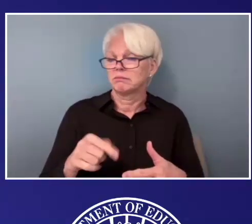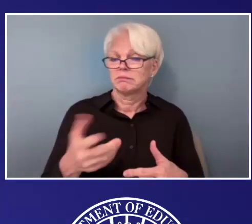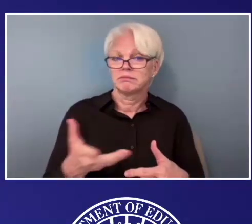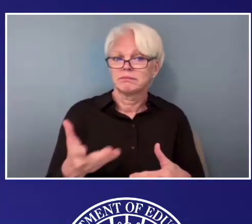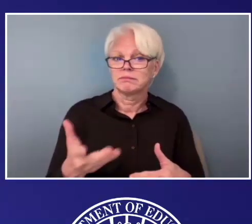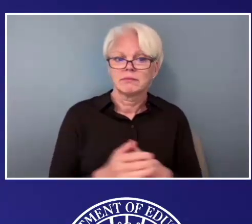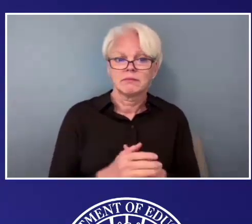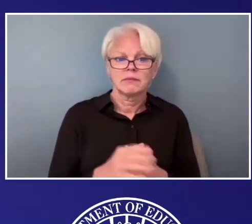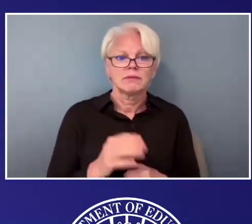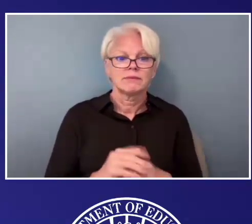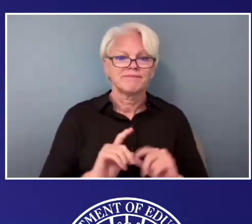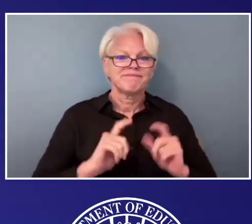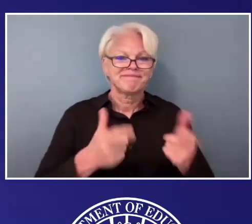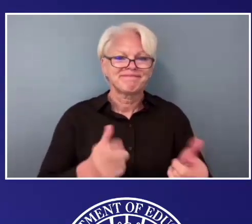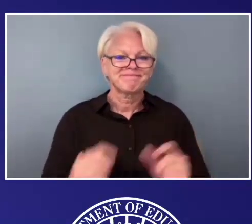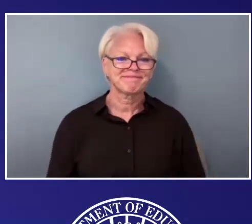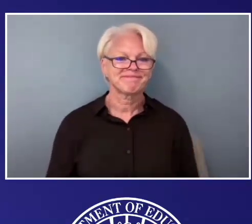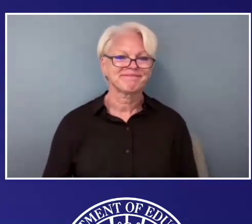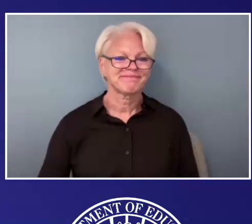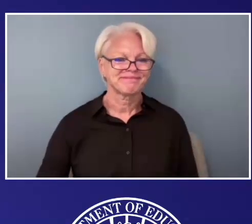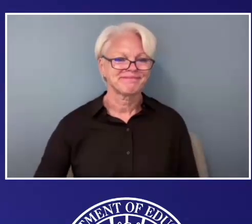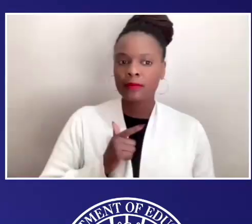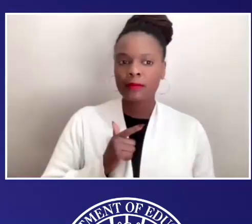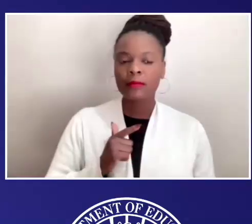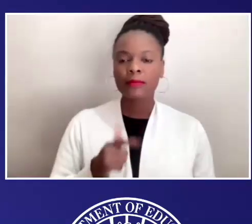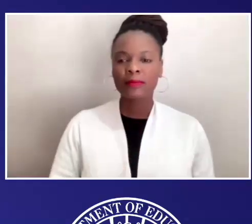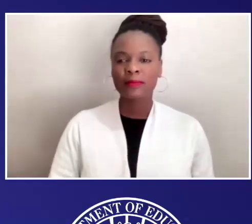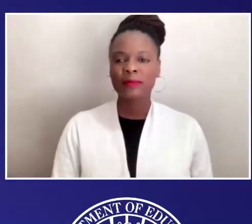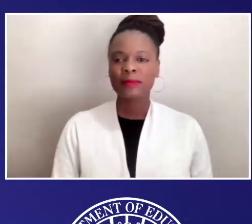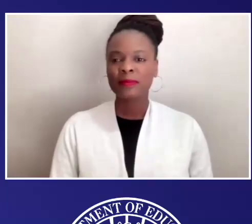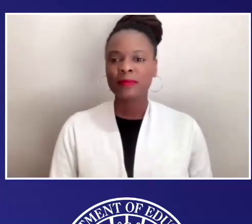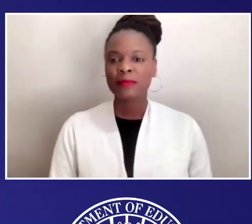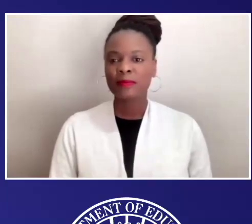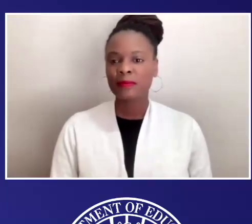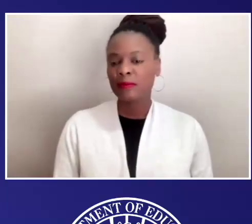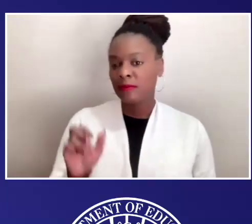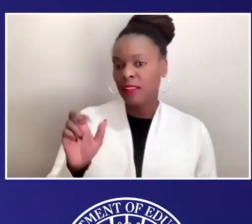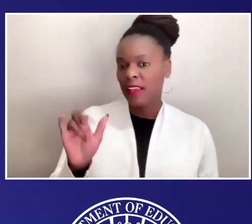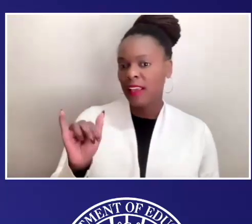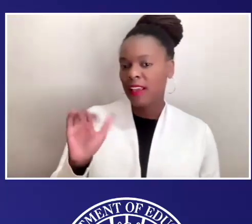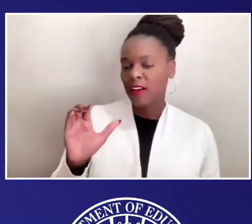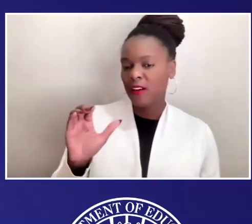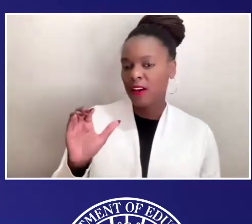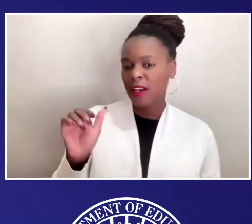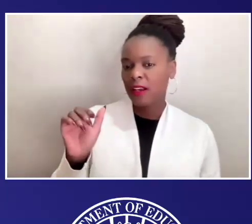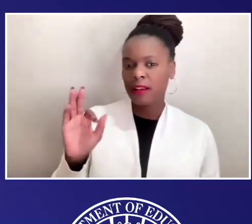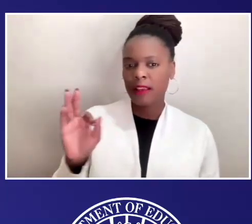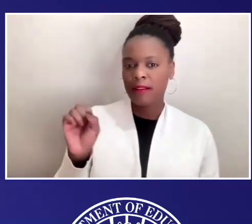Eric Hardy, FSA. Sorry, I missed the premise of the question. Could you repeat it for me?